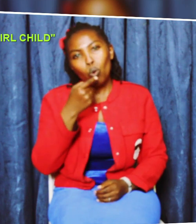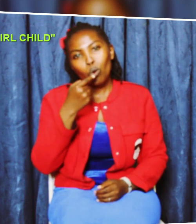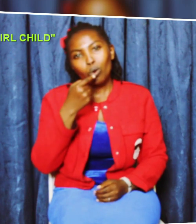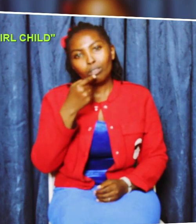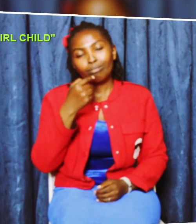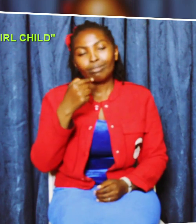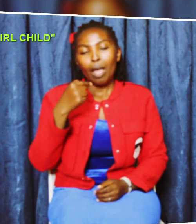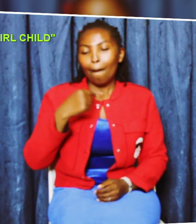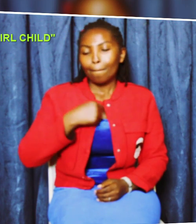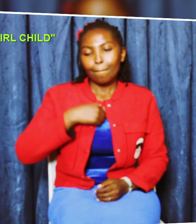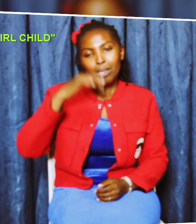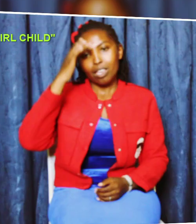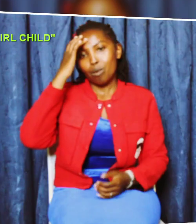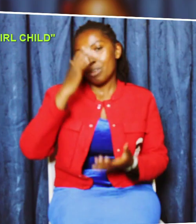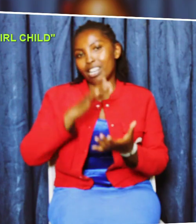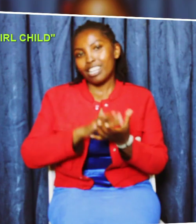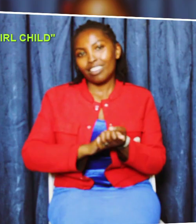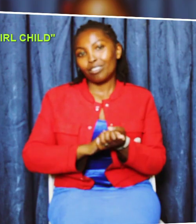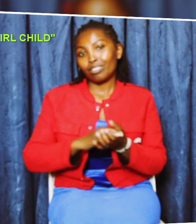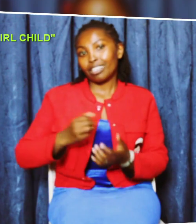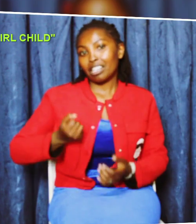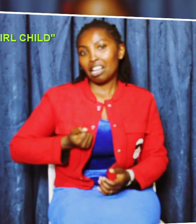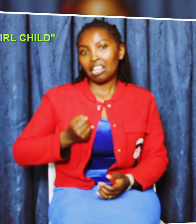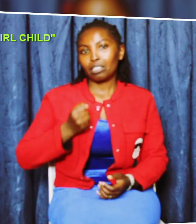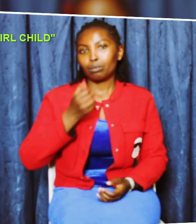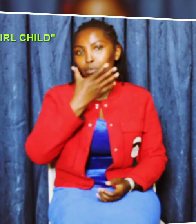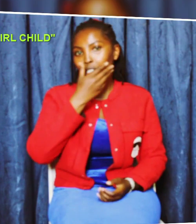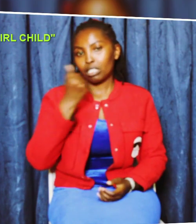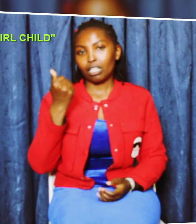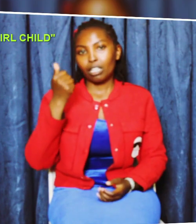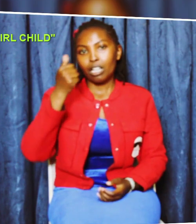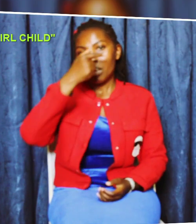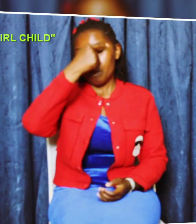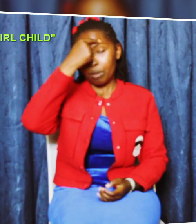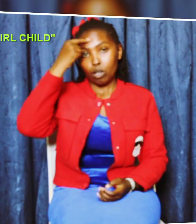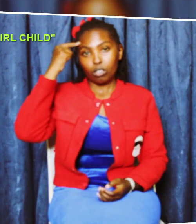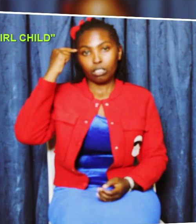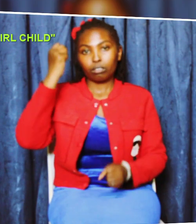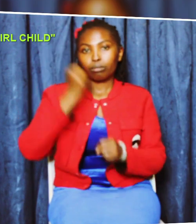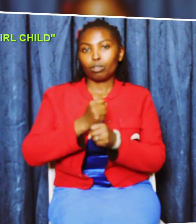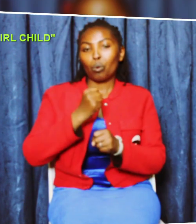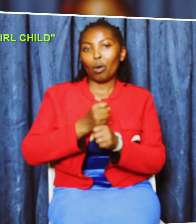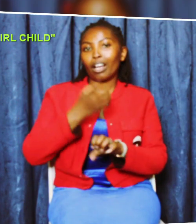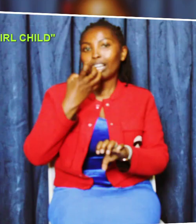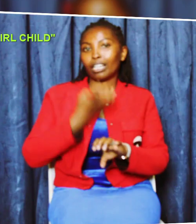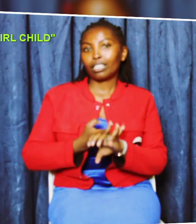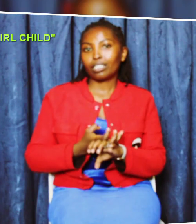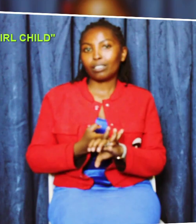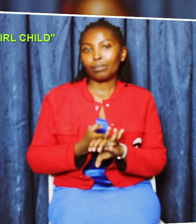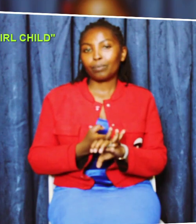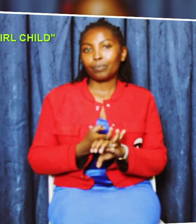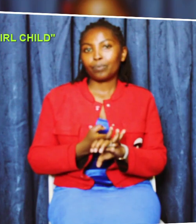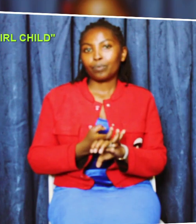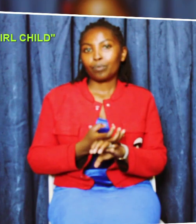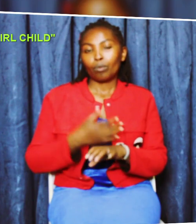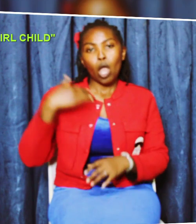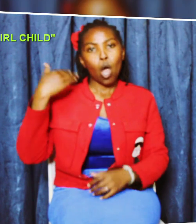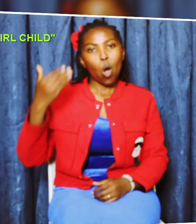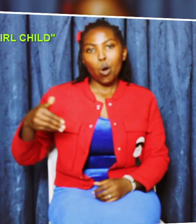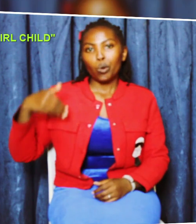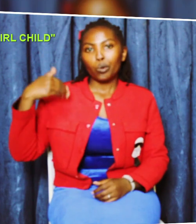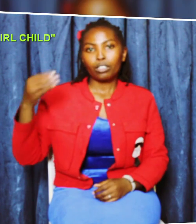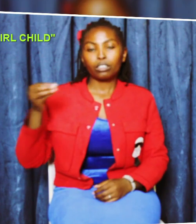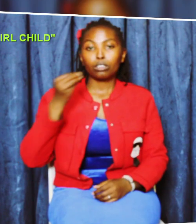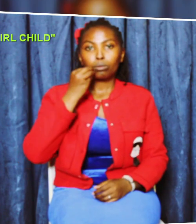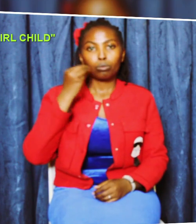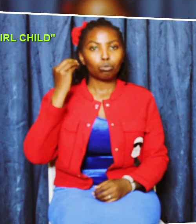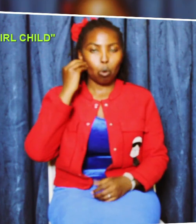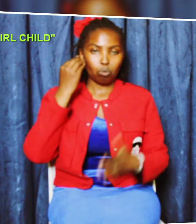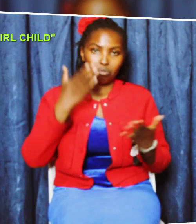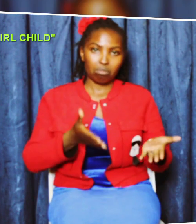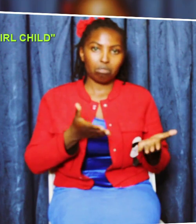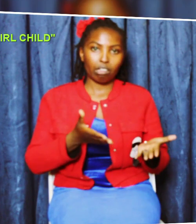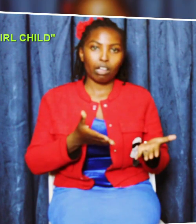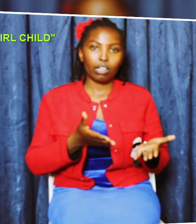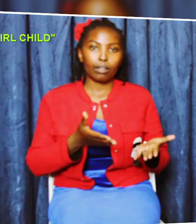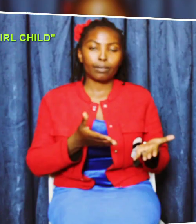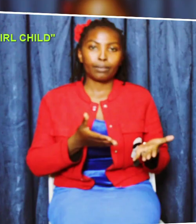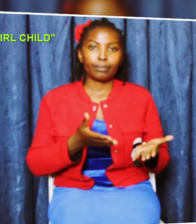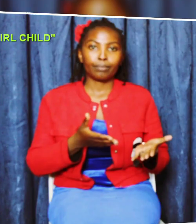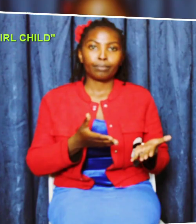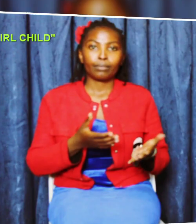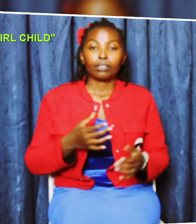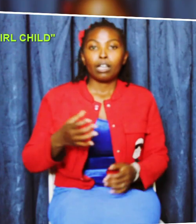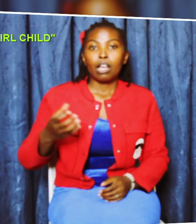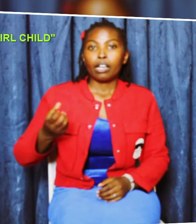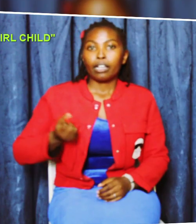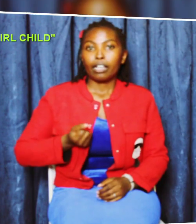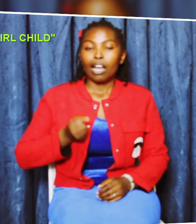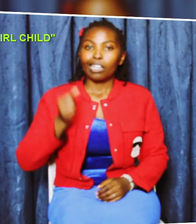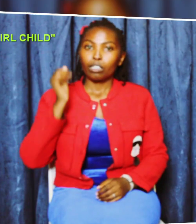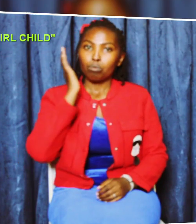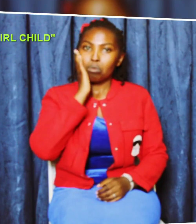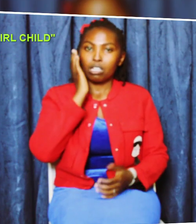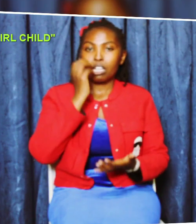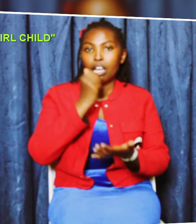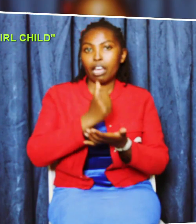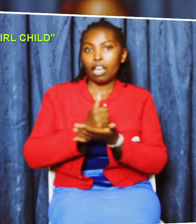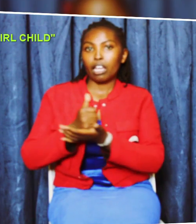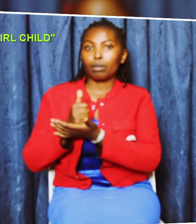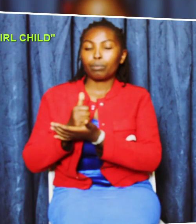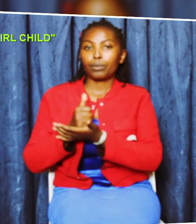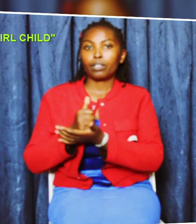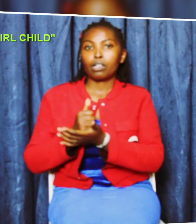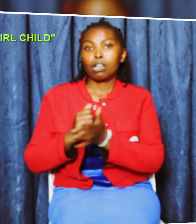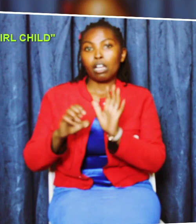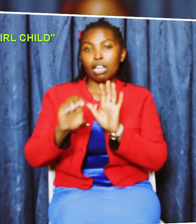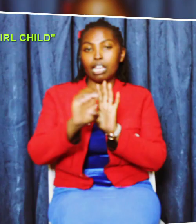me believe girl better because work hard always home fair girl ma help example in